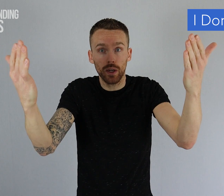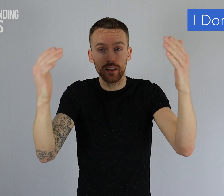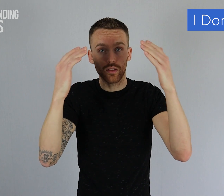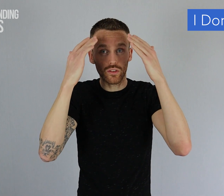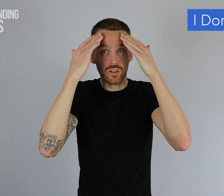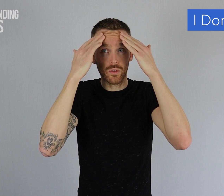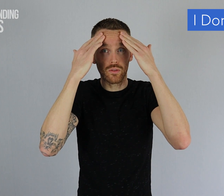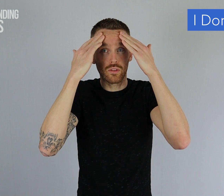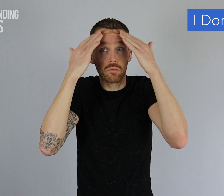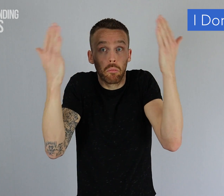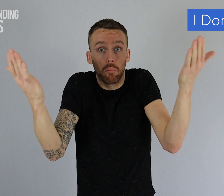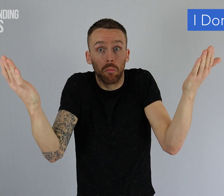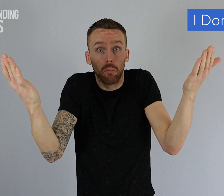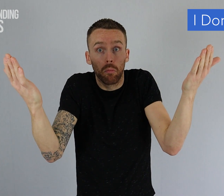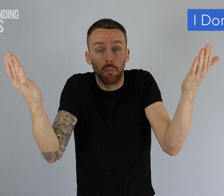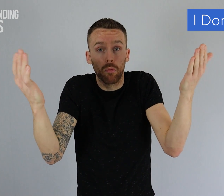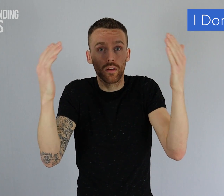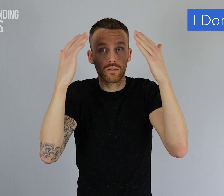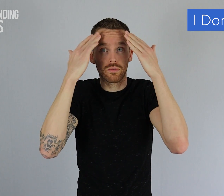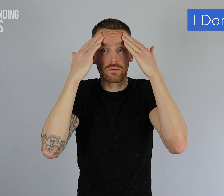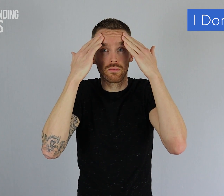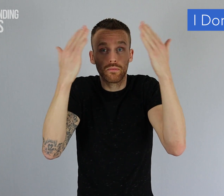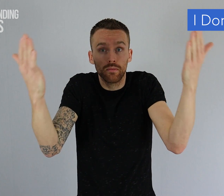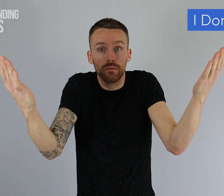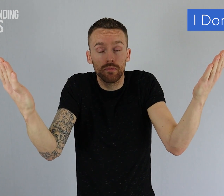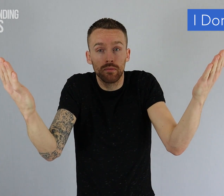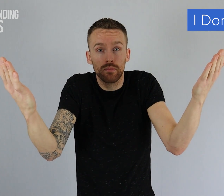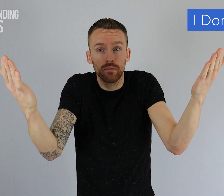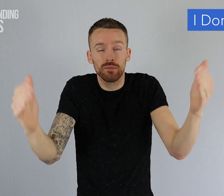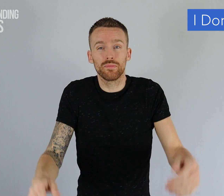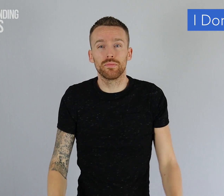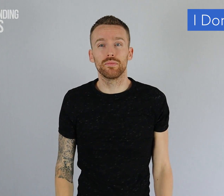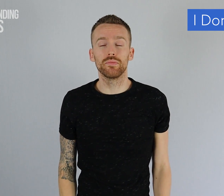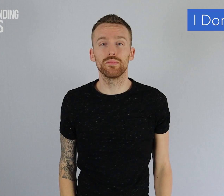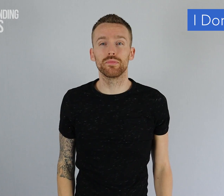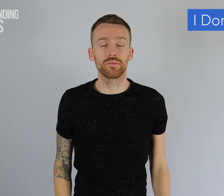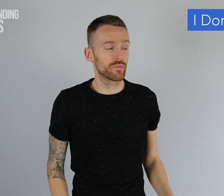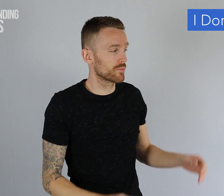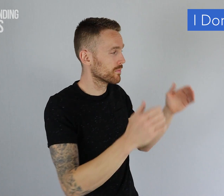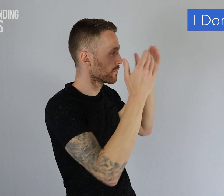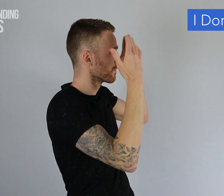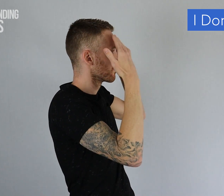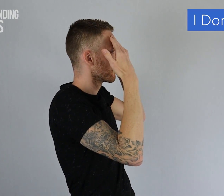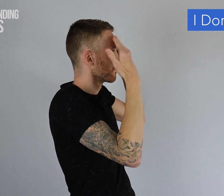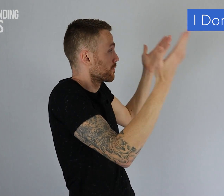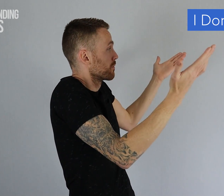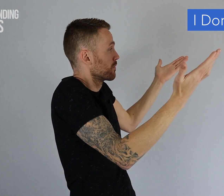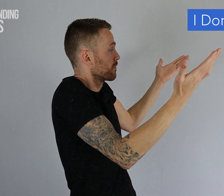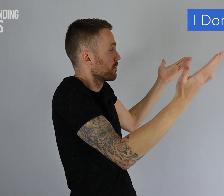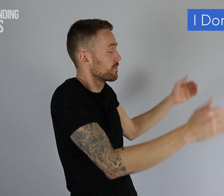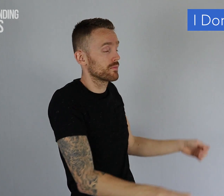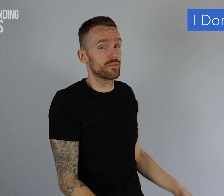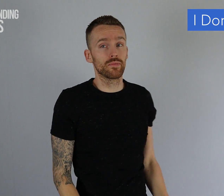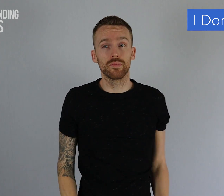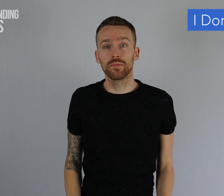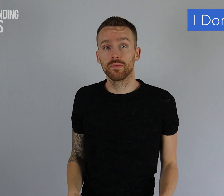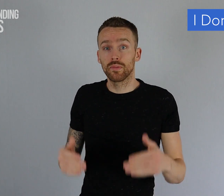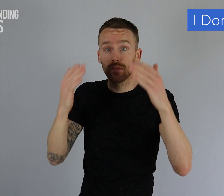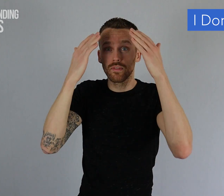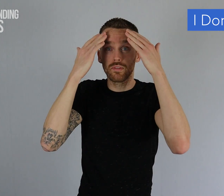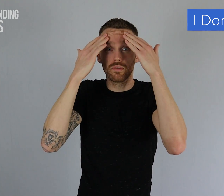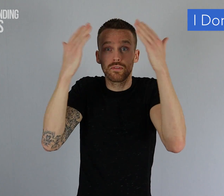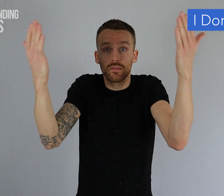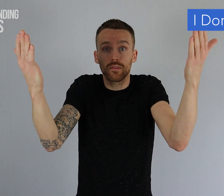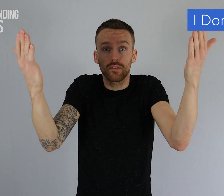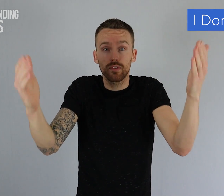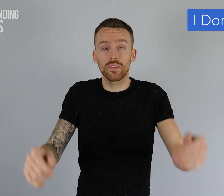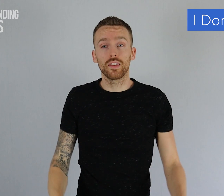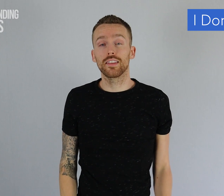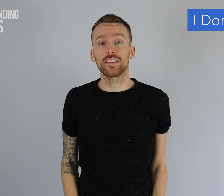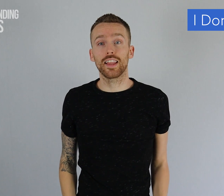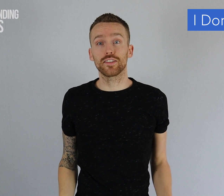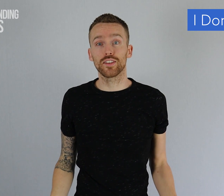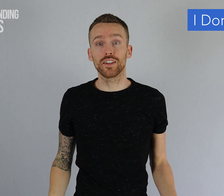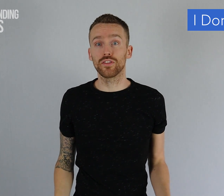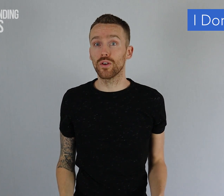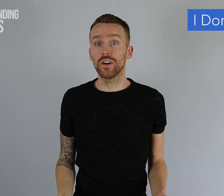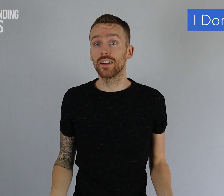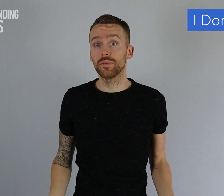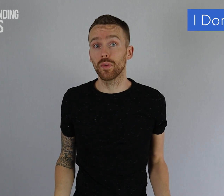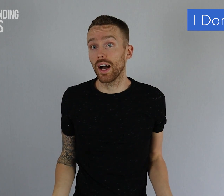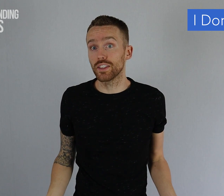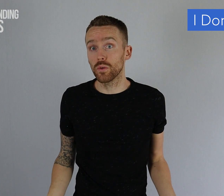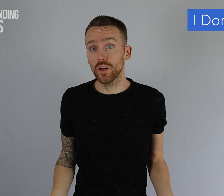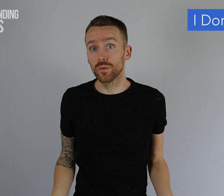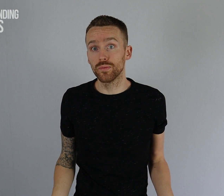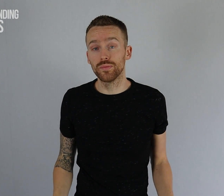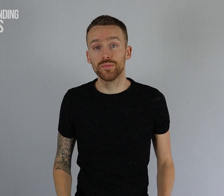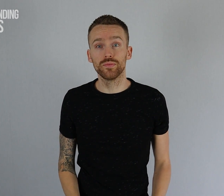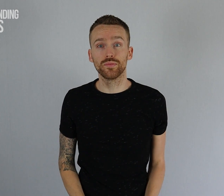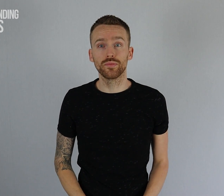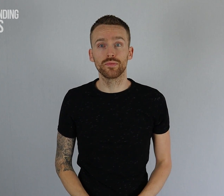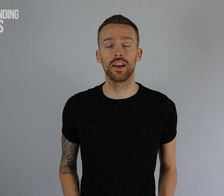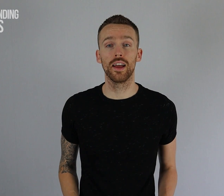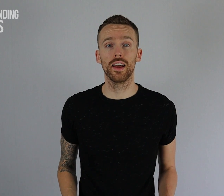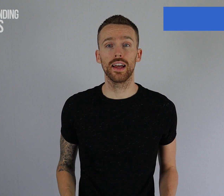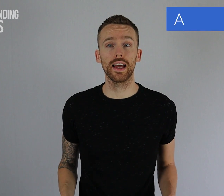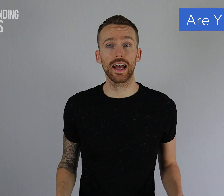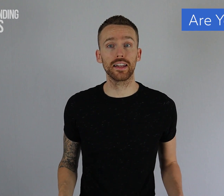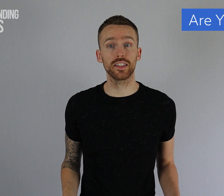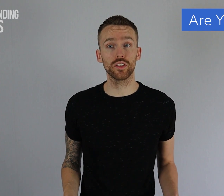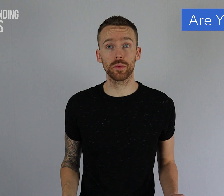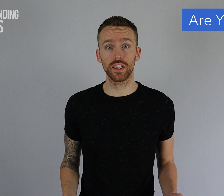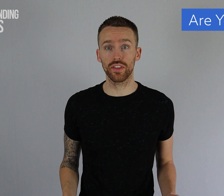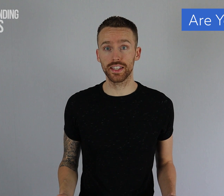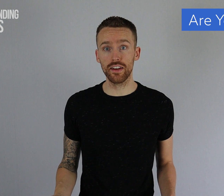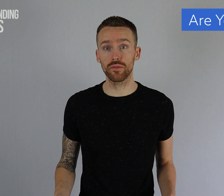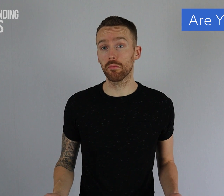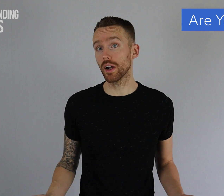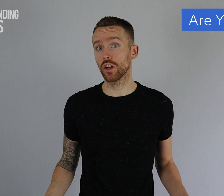away. So. That's the sign for I don't know. Asking somebody if they are deaf might not